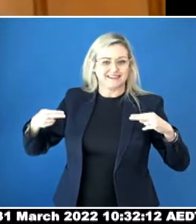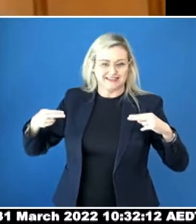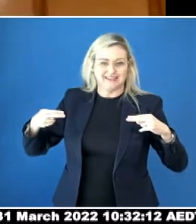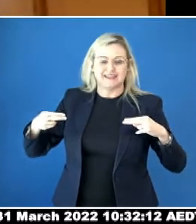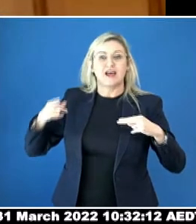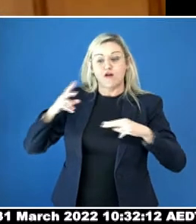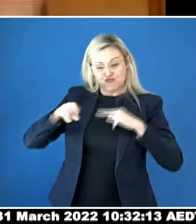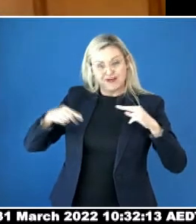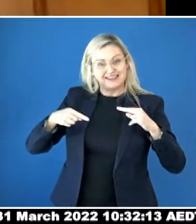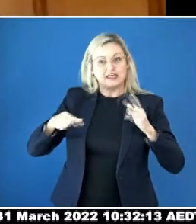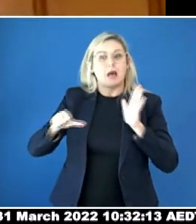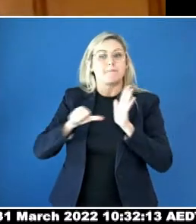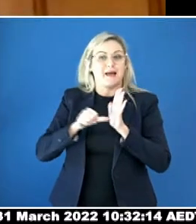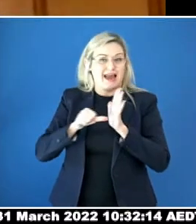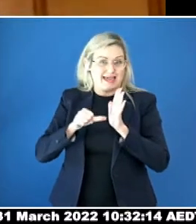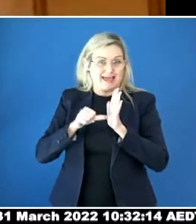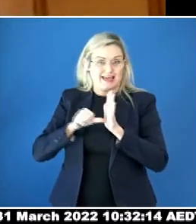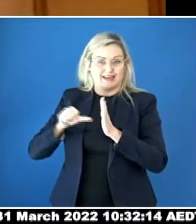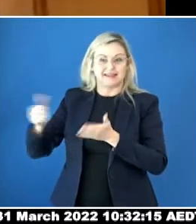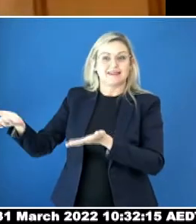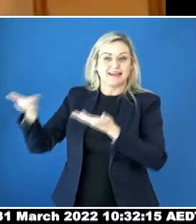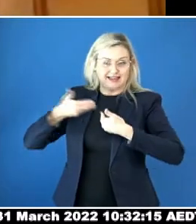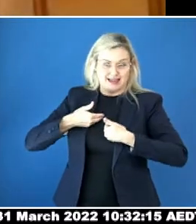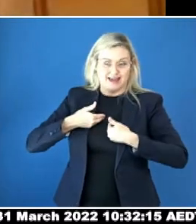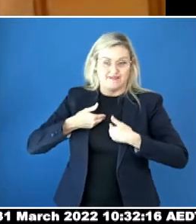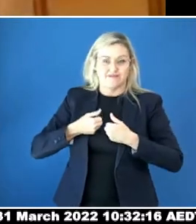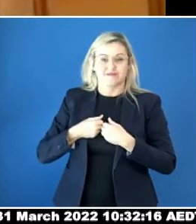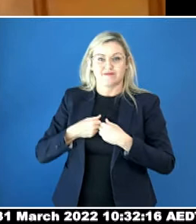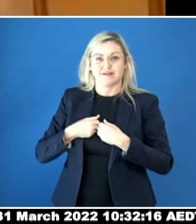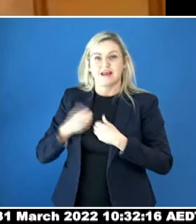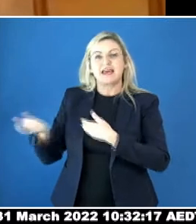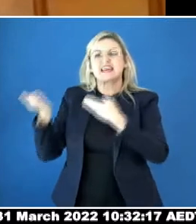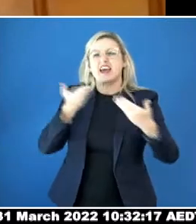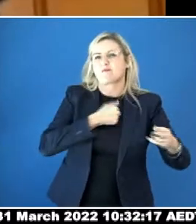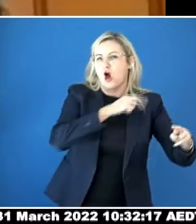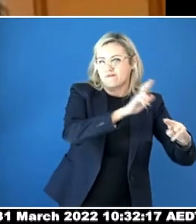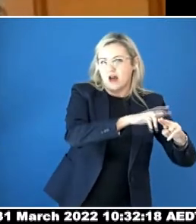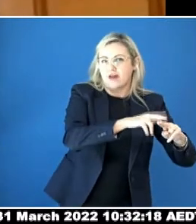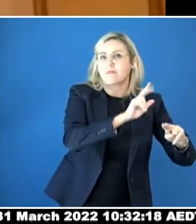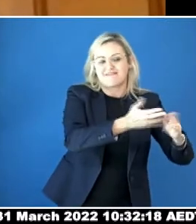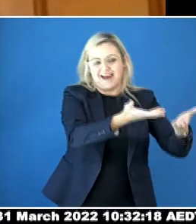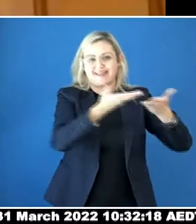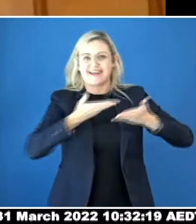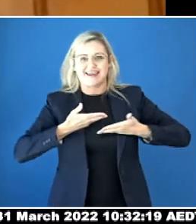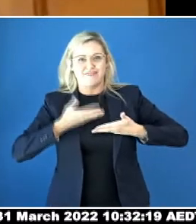Yeah, then dad gives it to us on our wedding day. Right.